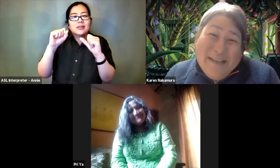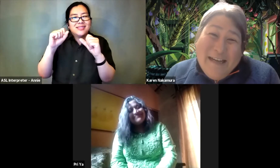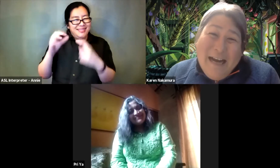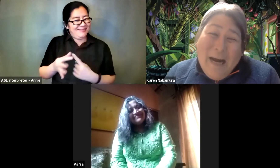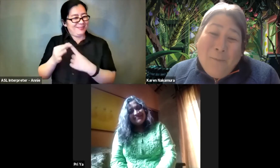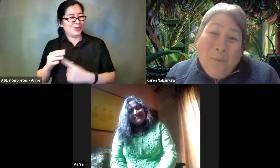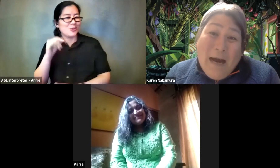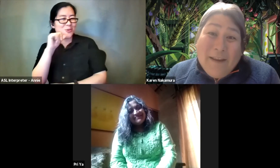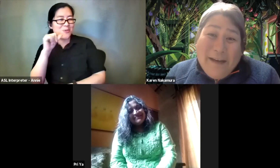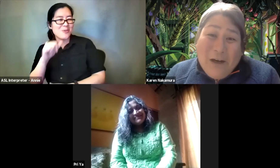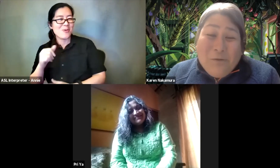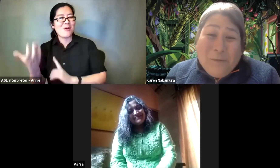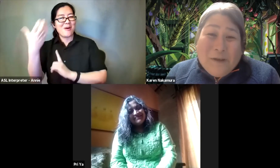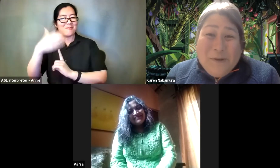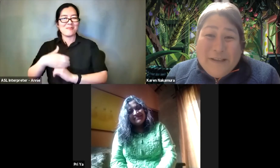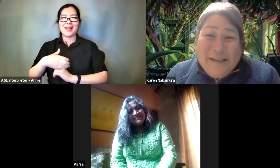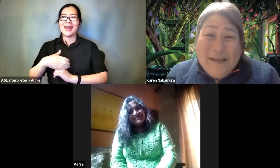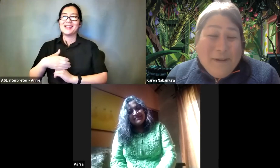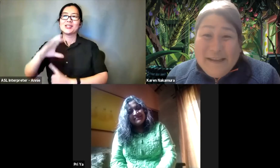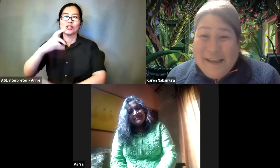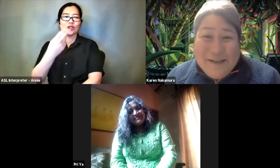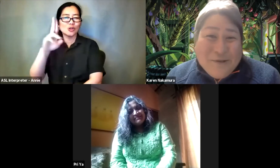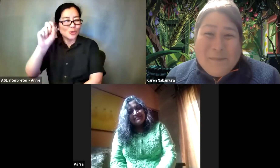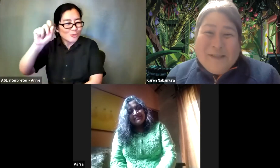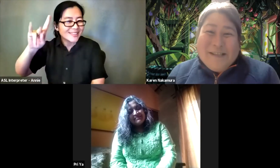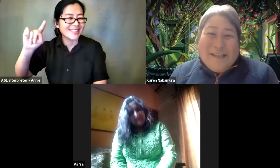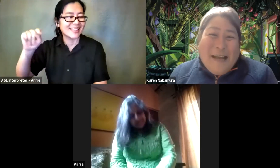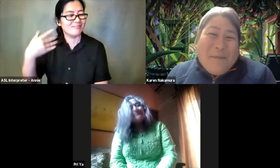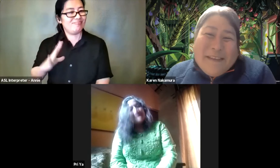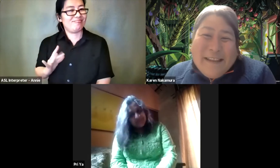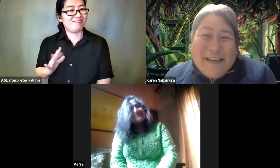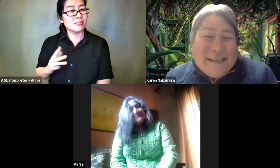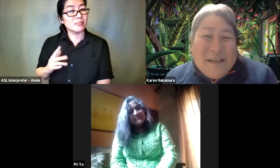Karen Nakamura: I they all from the Community, I mean they show some depth that it's it's